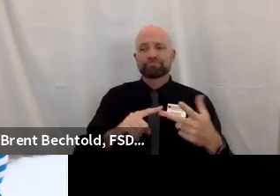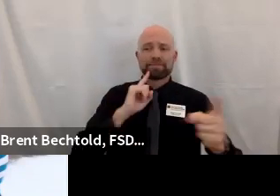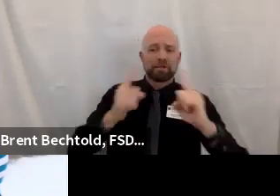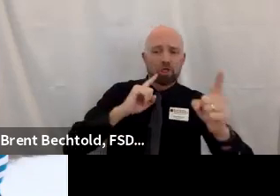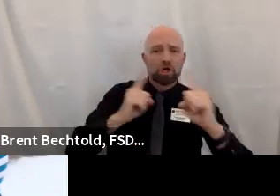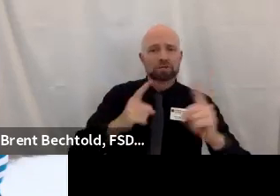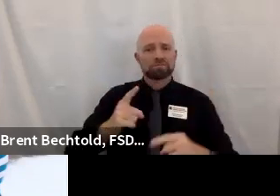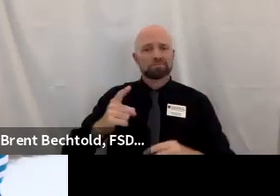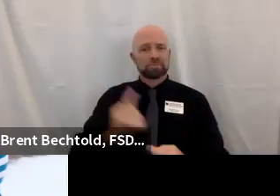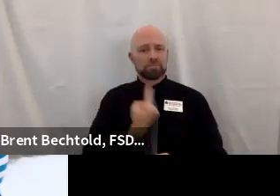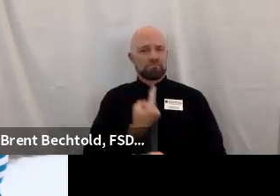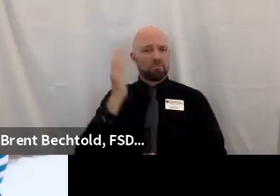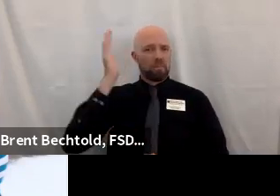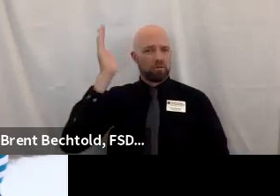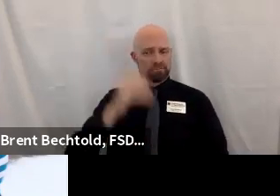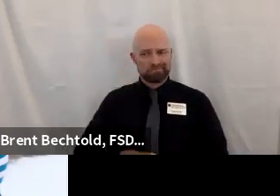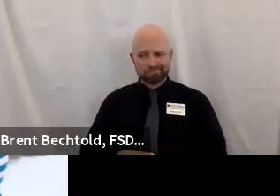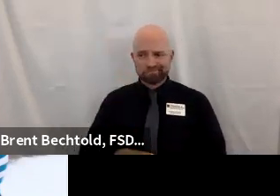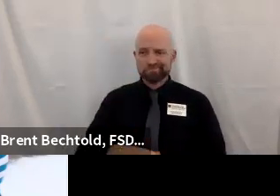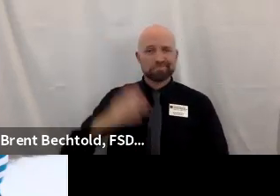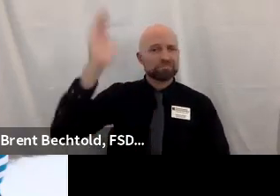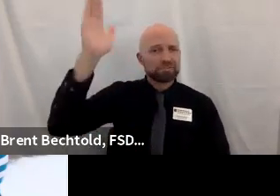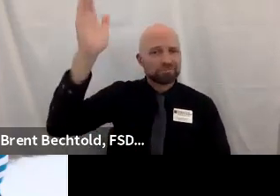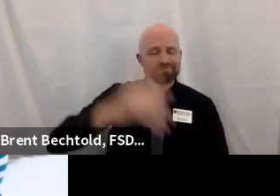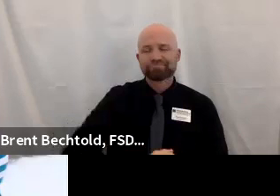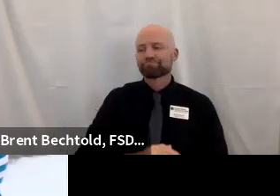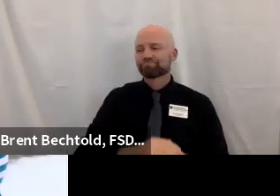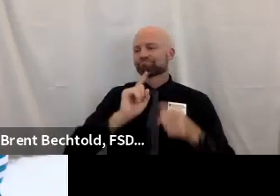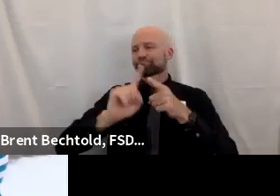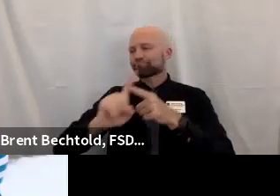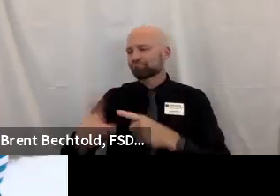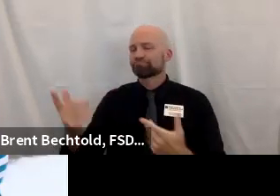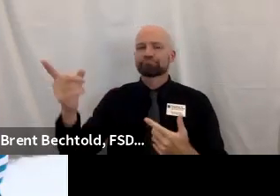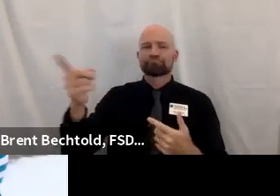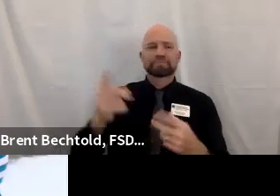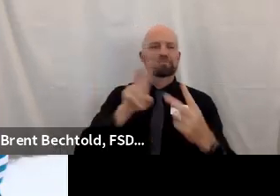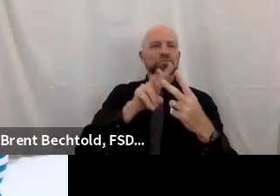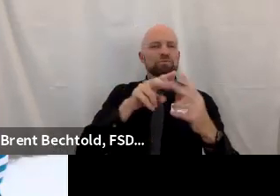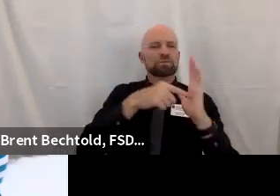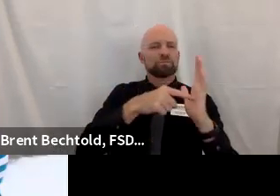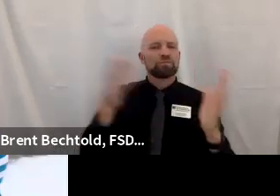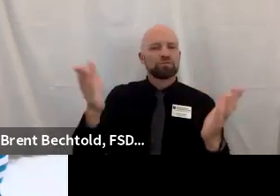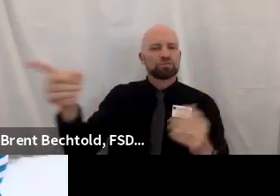Theater, dialogue, monologues, presentations, different types like that